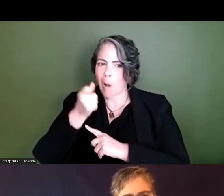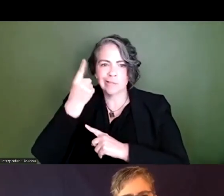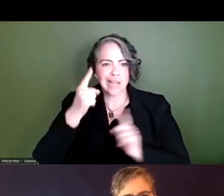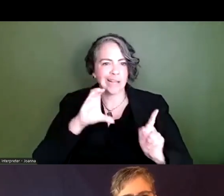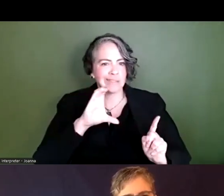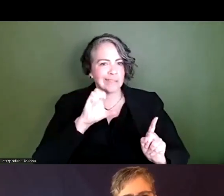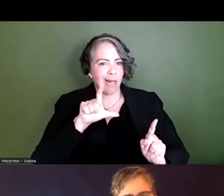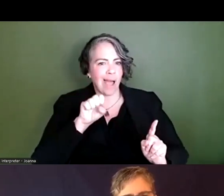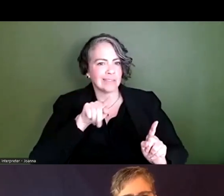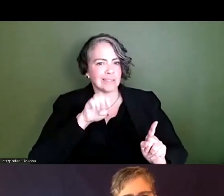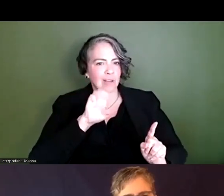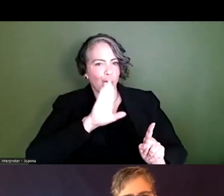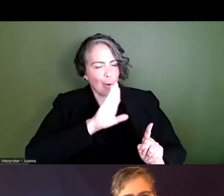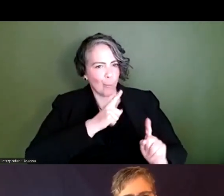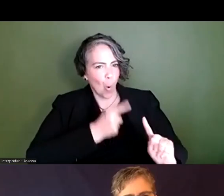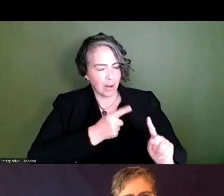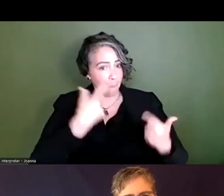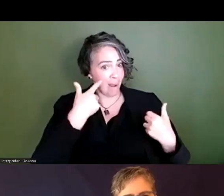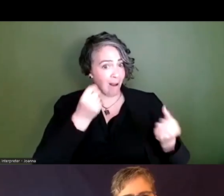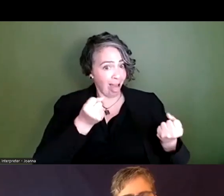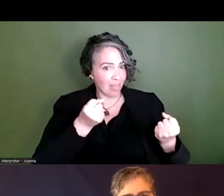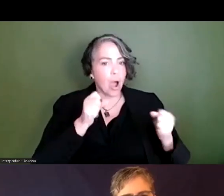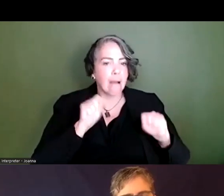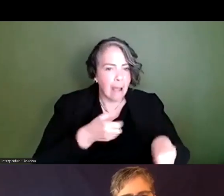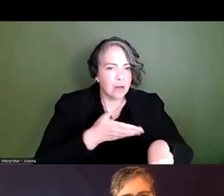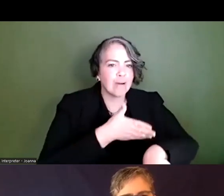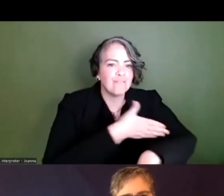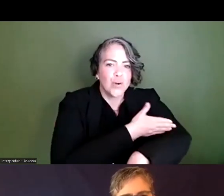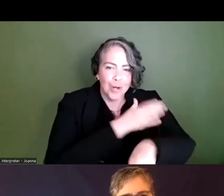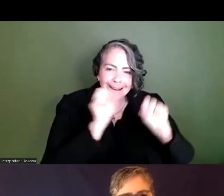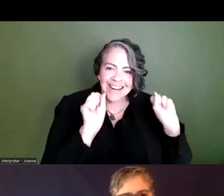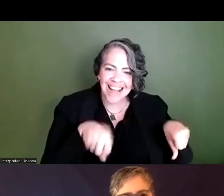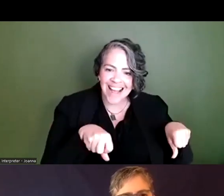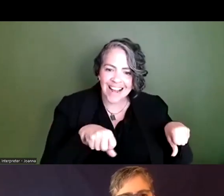that people can get well from recovery. There is stigma. There's a great video out